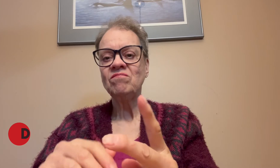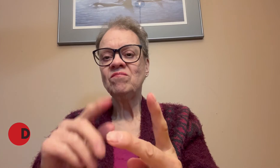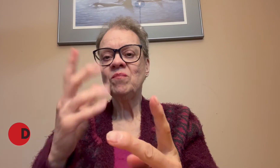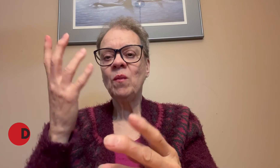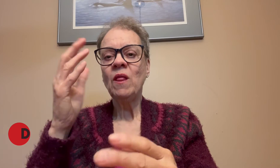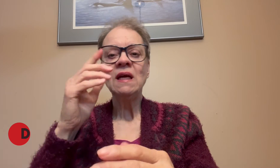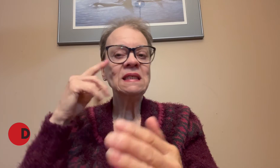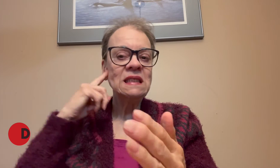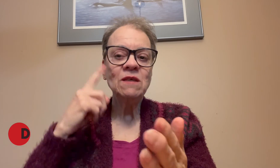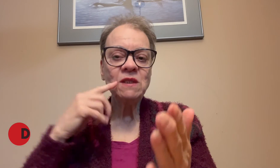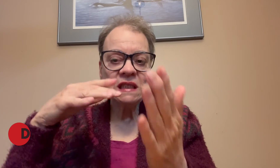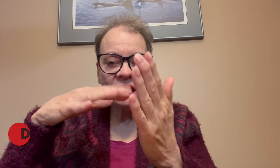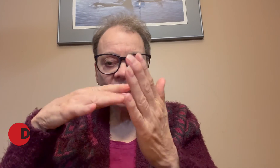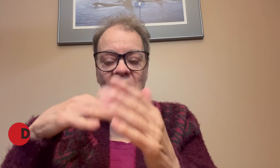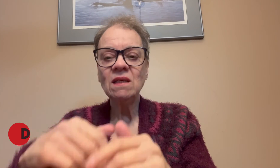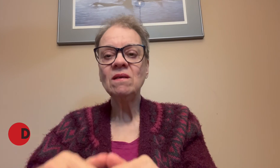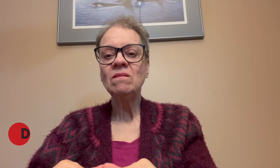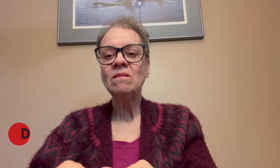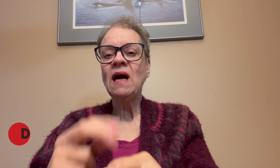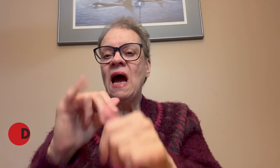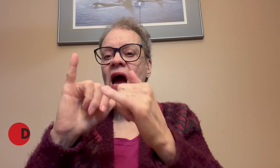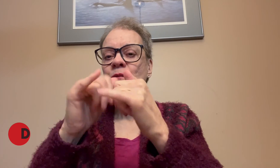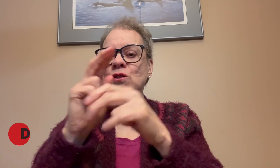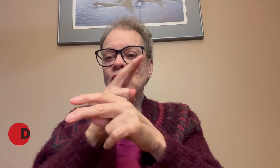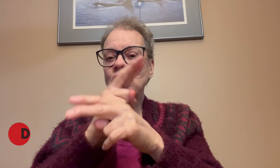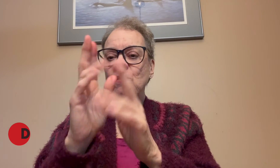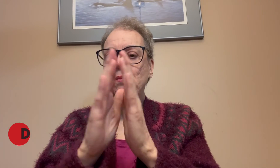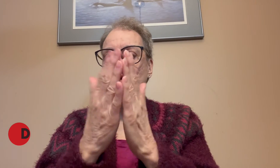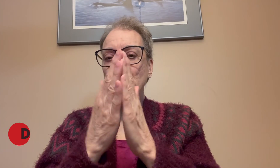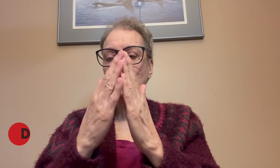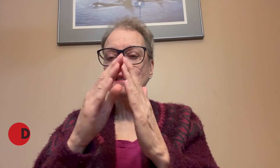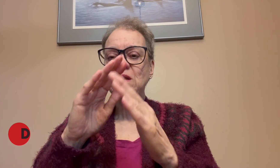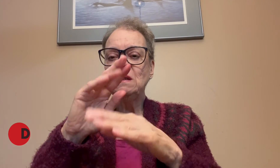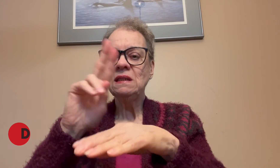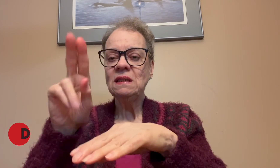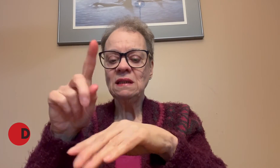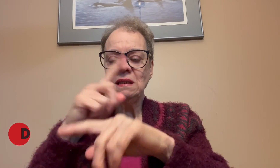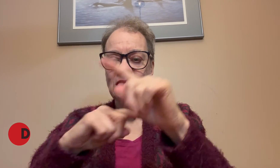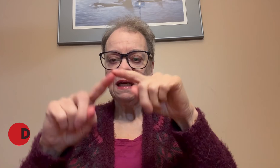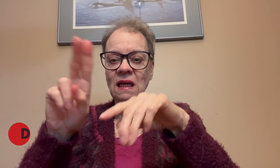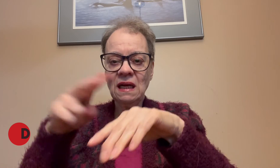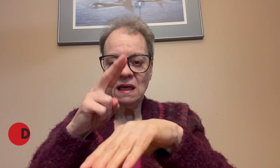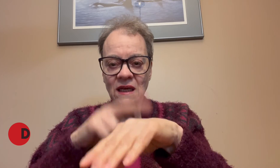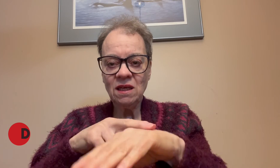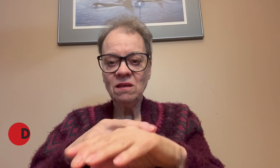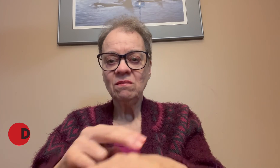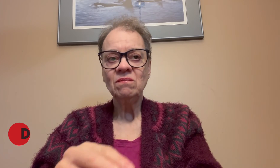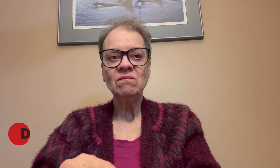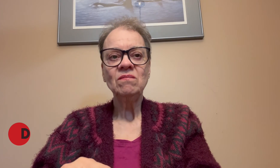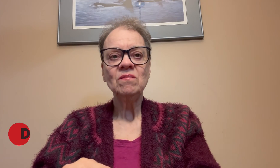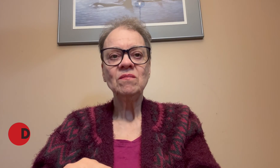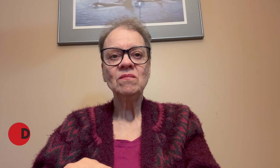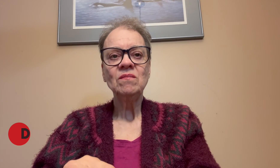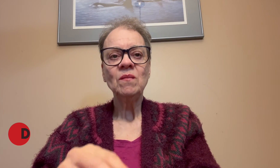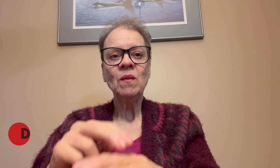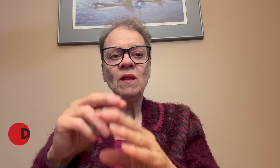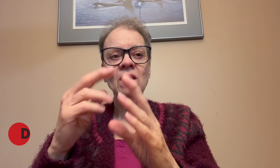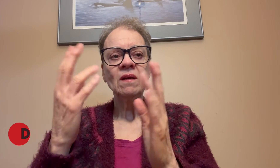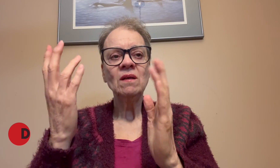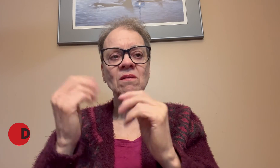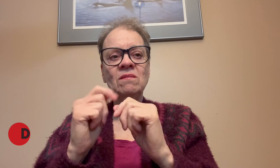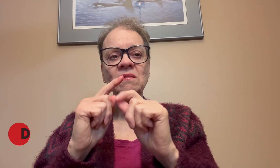Deaf studies, how to use the book "Signing Naturally" and